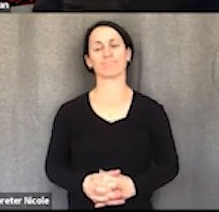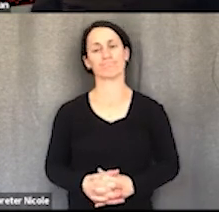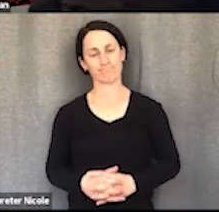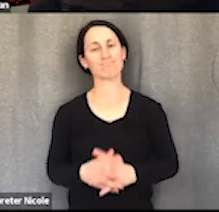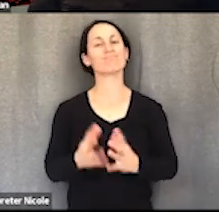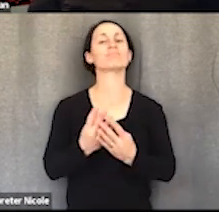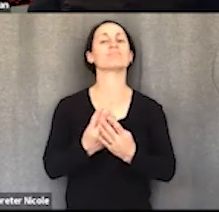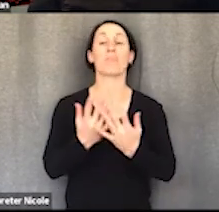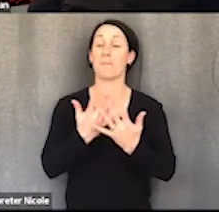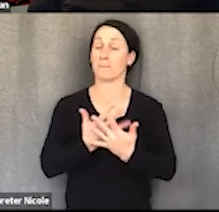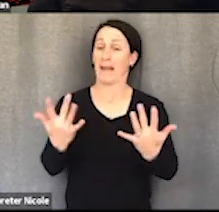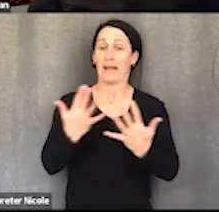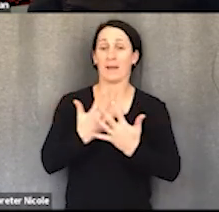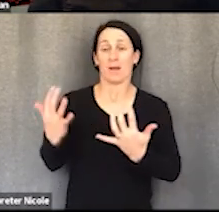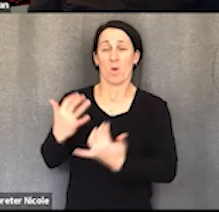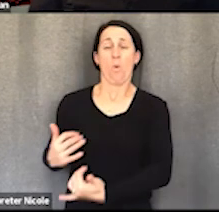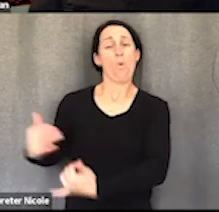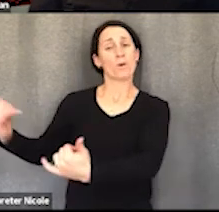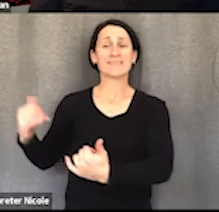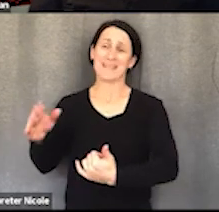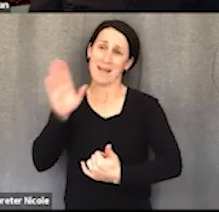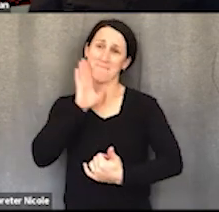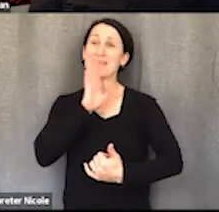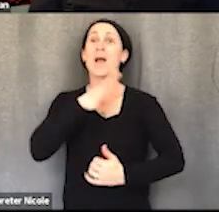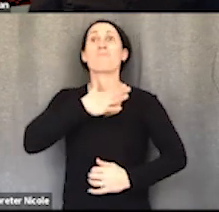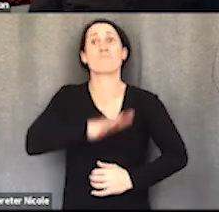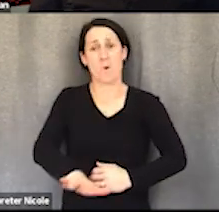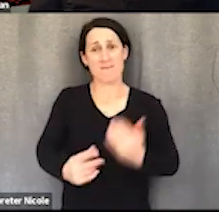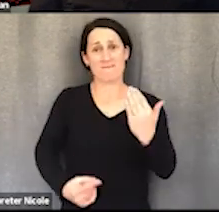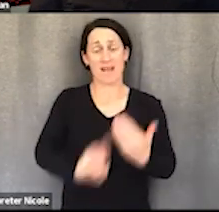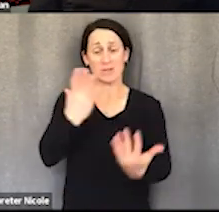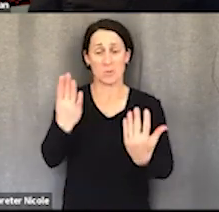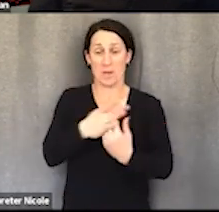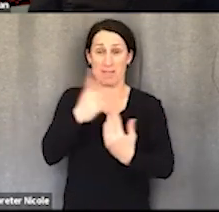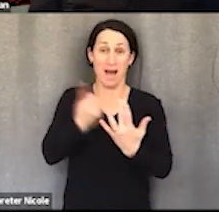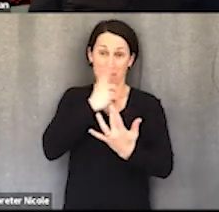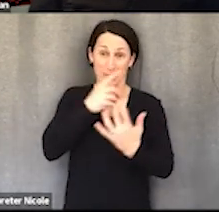audiences miss those shoulder-to-events, but unfortunately see the reality of needing social